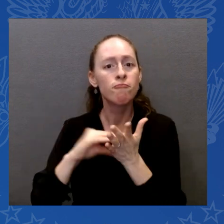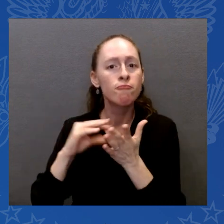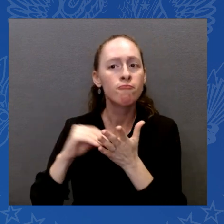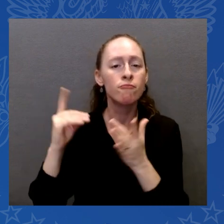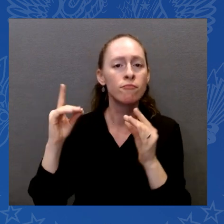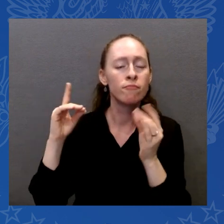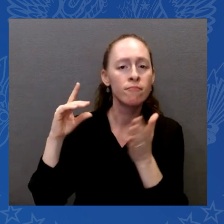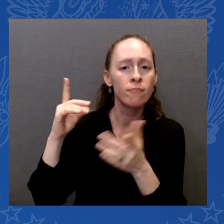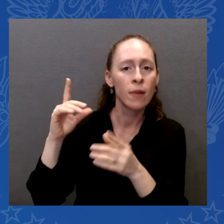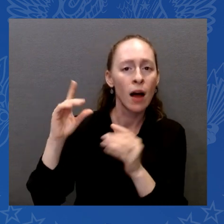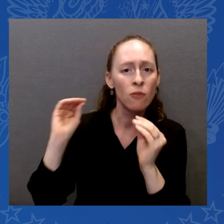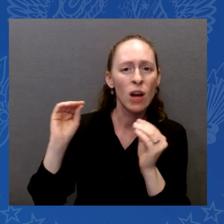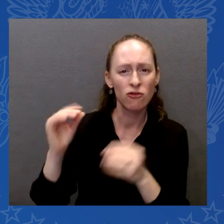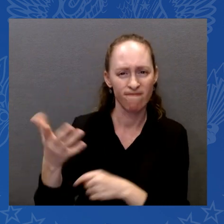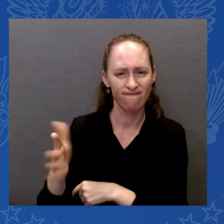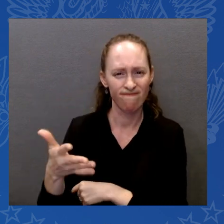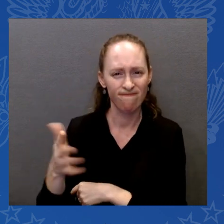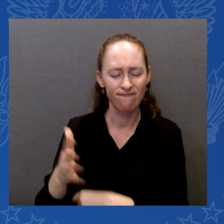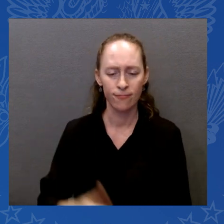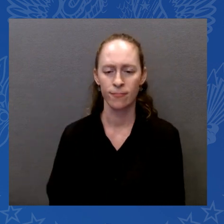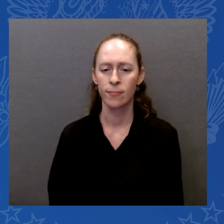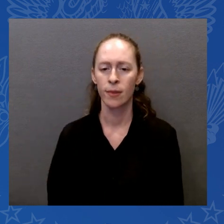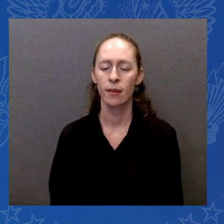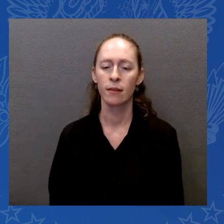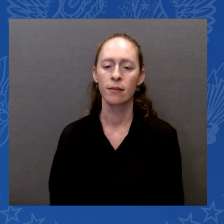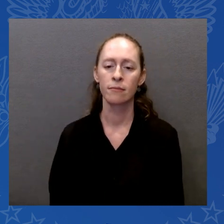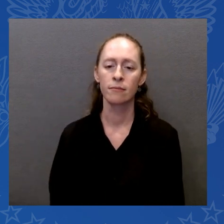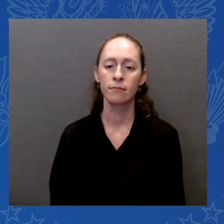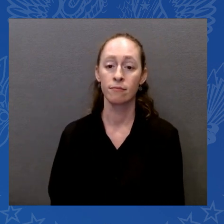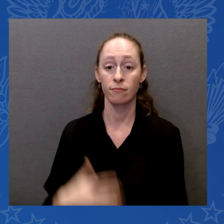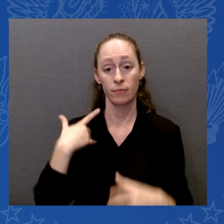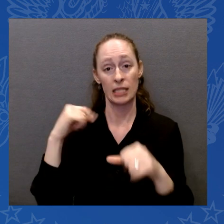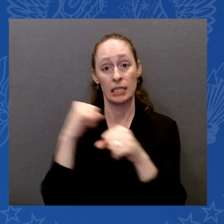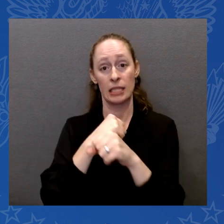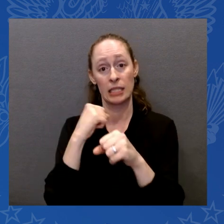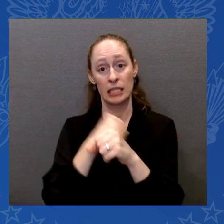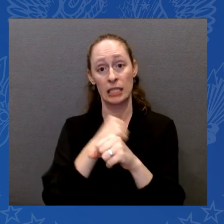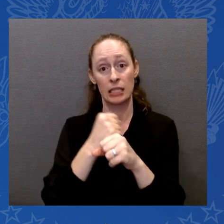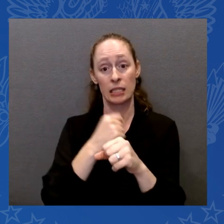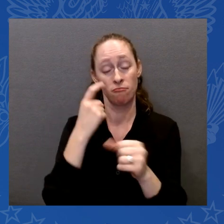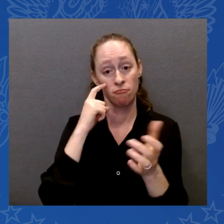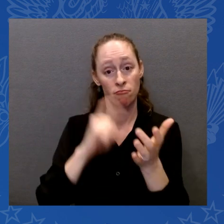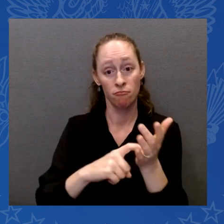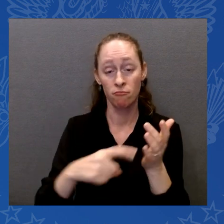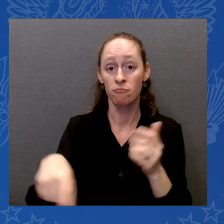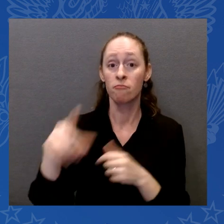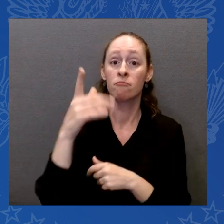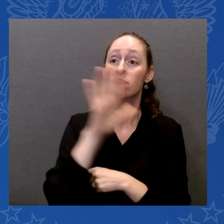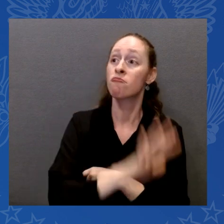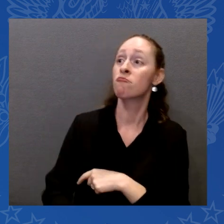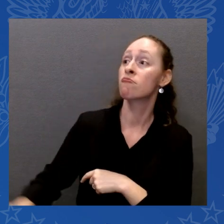And in Wisconsin, a black mom is five times more likely to die as a result of pregnancy than a white mom.